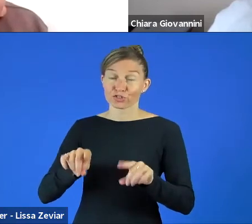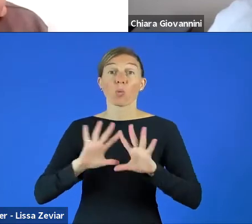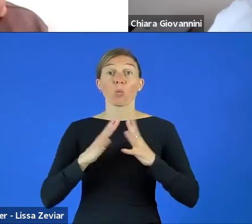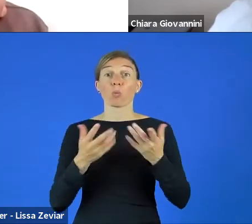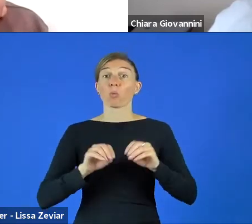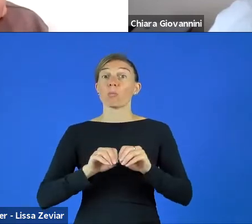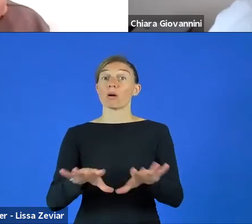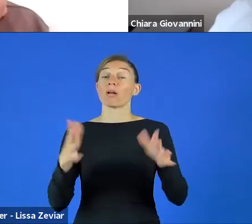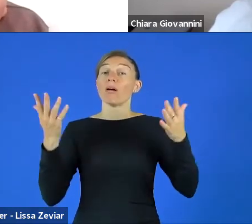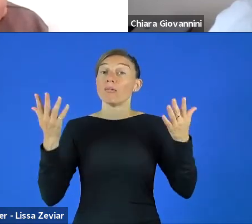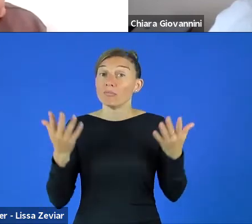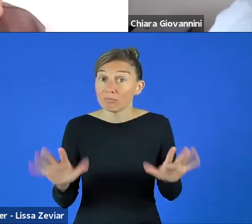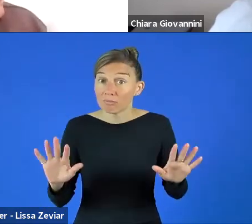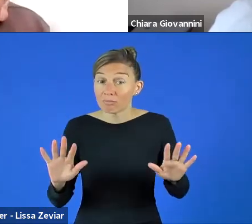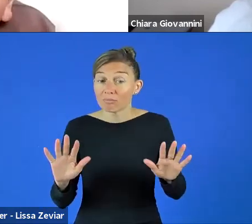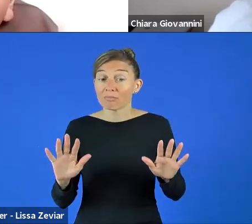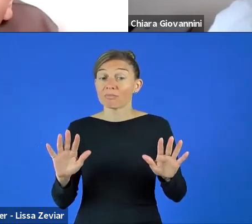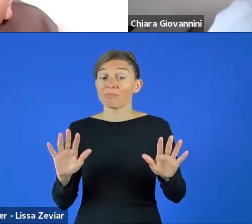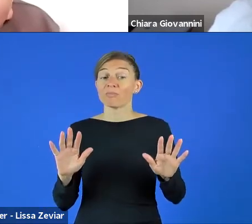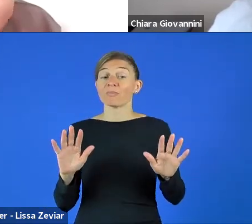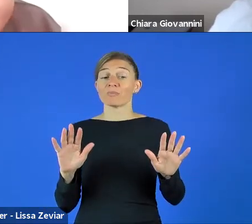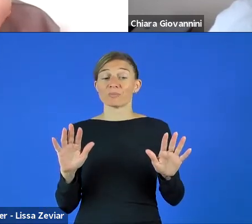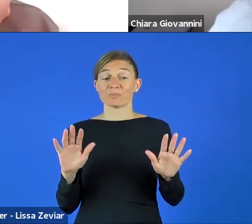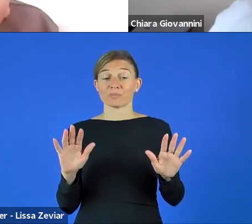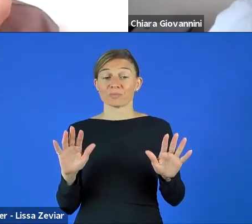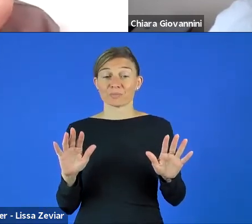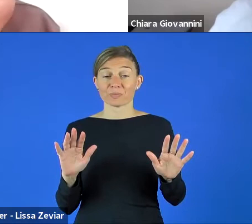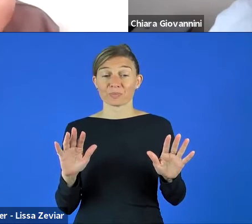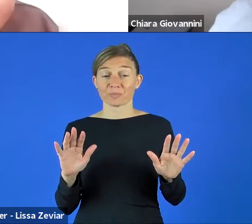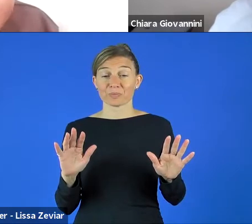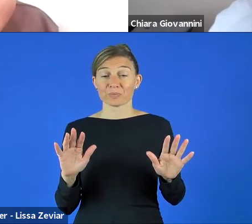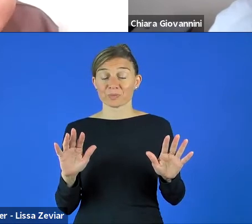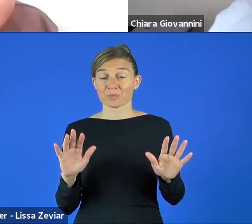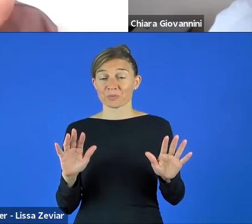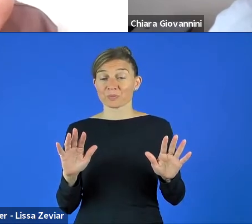Going forward to the next slide, we have the housekeeping rules.